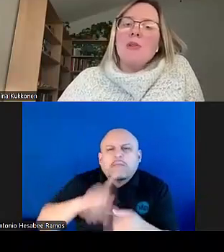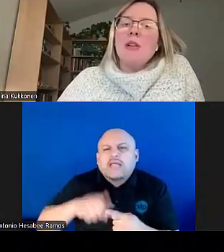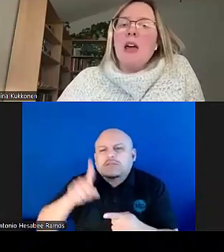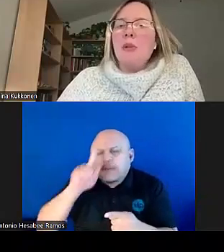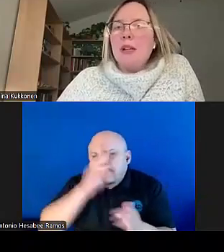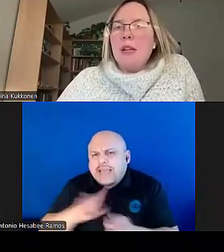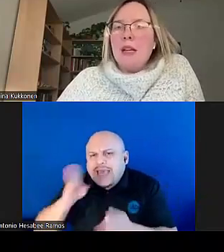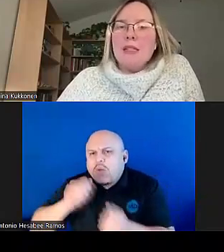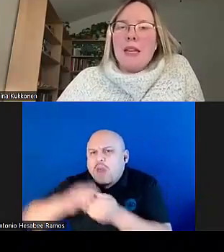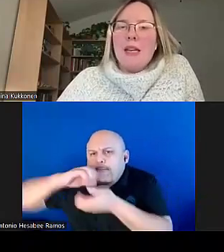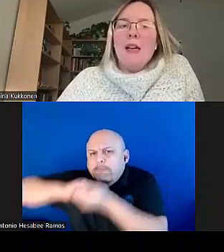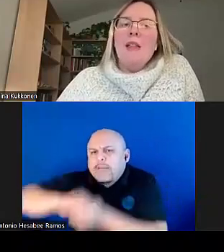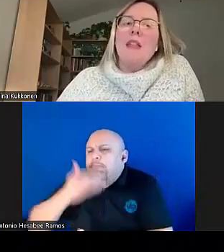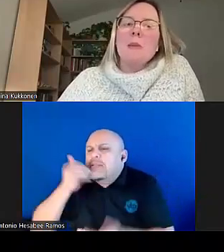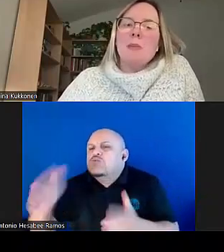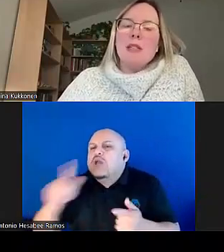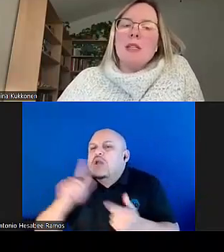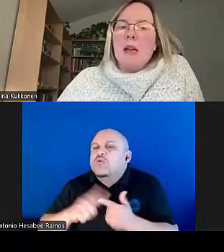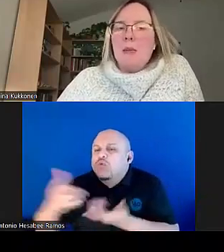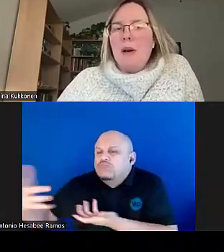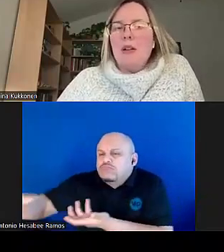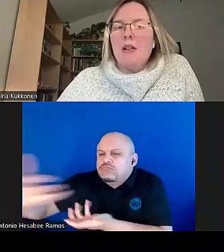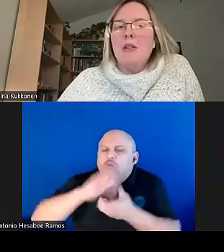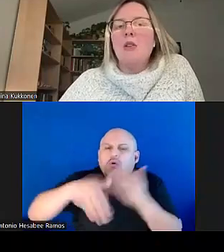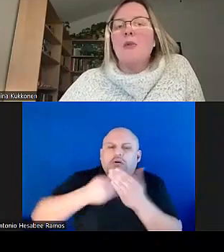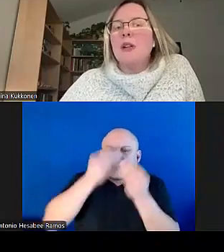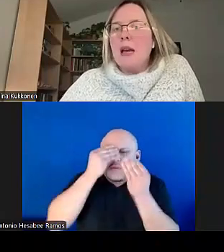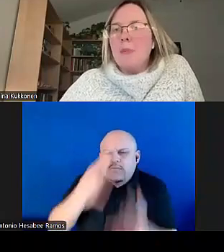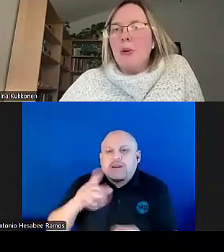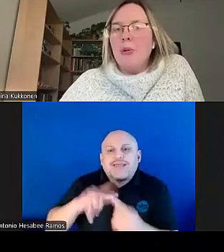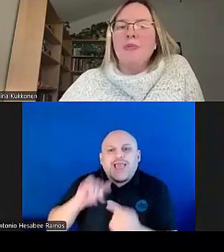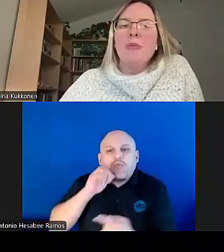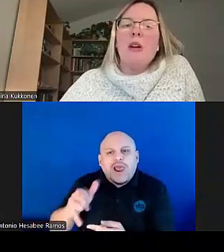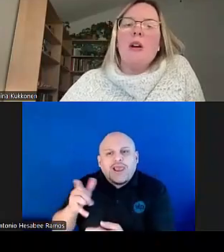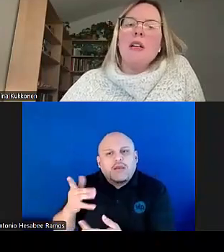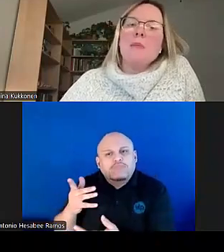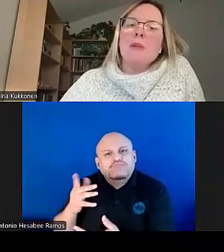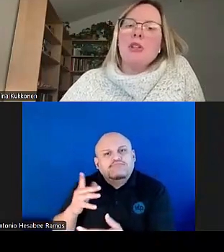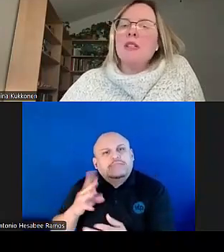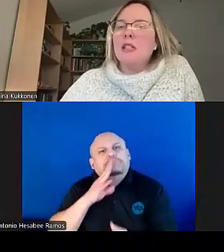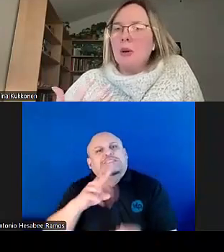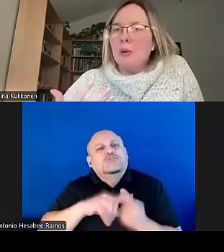for gathering data that speaks to that impact. So for example, art exhibitions like the one